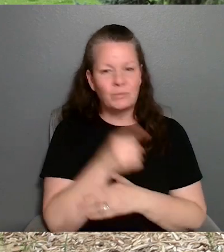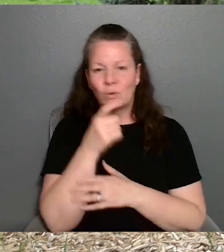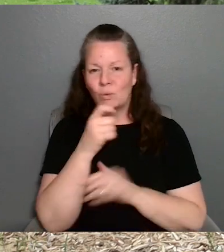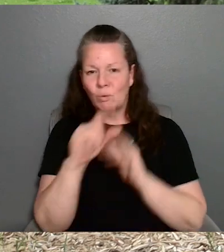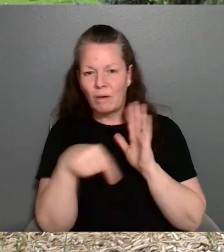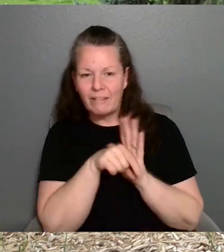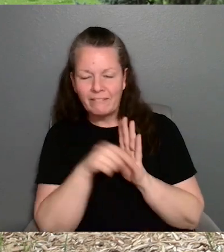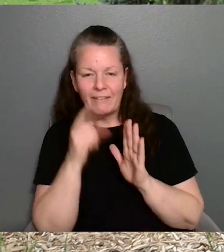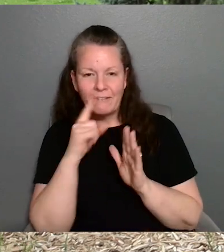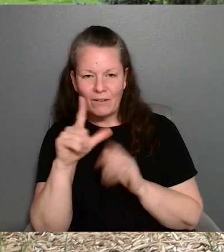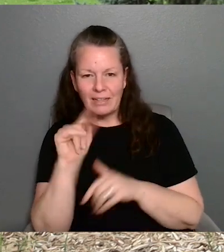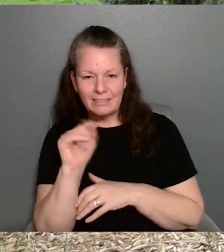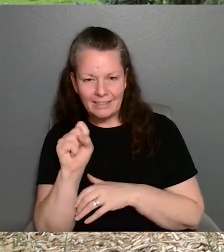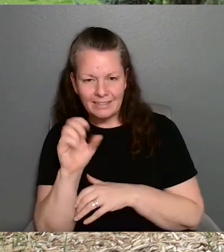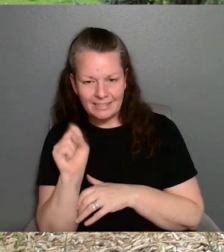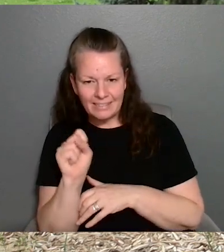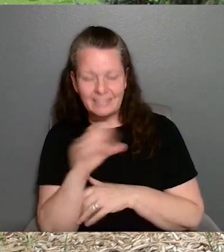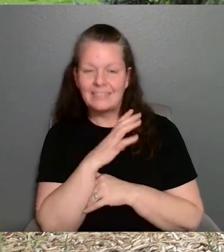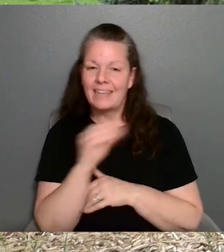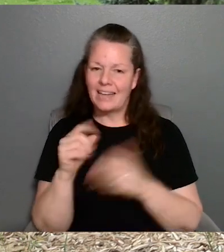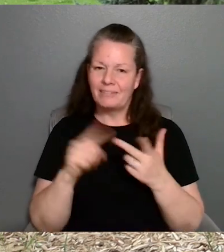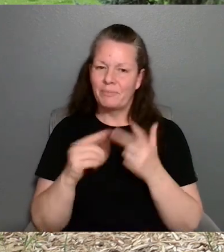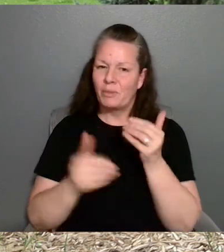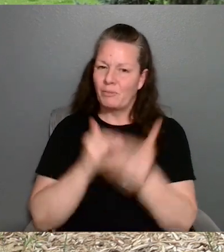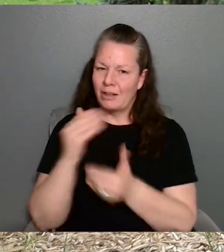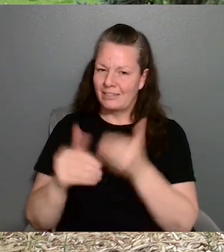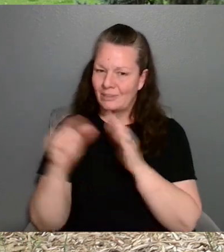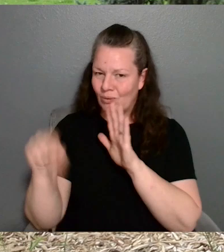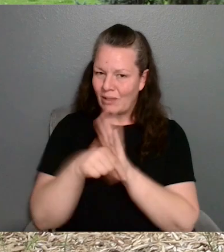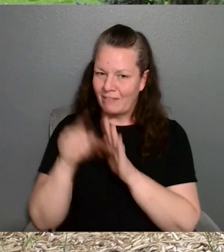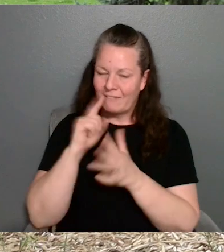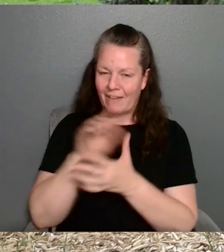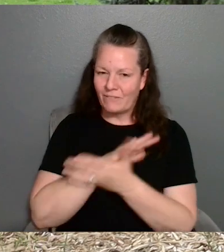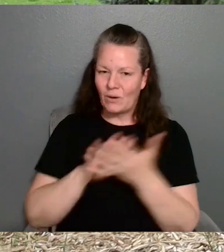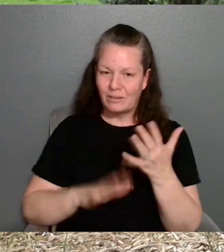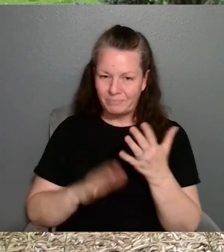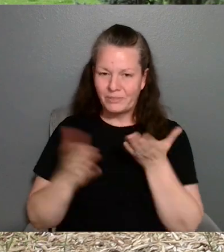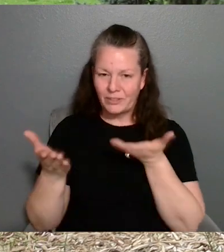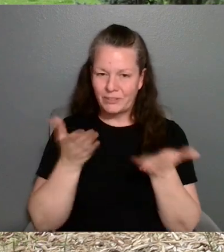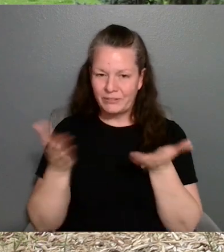and who may be eligible for Long Term Services, and the process to qualify for these services.